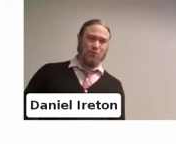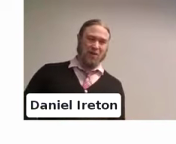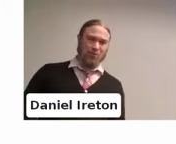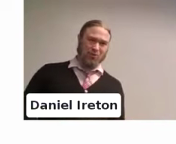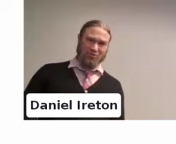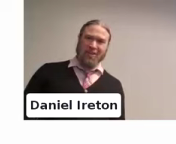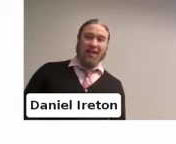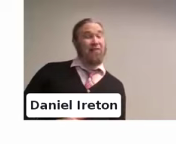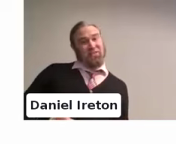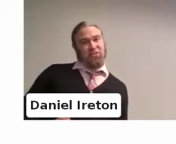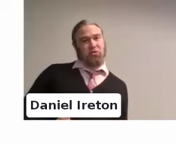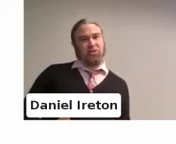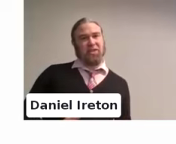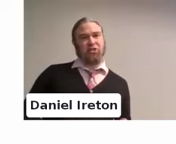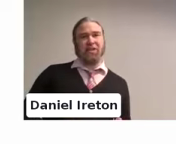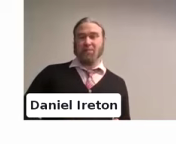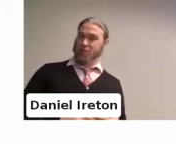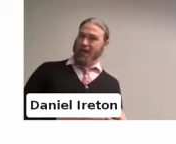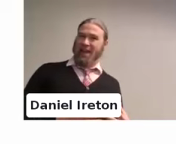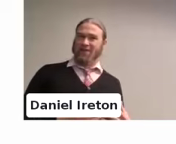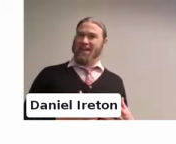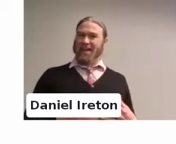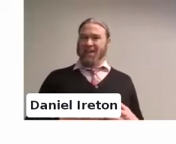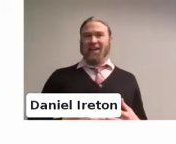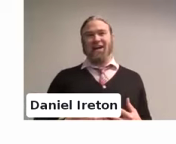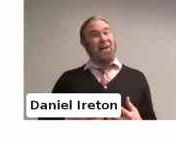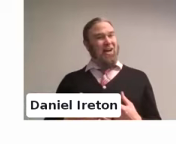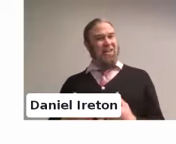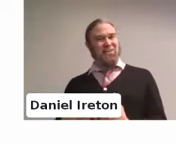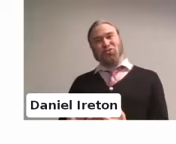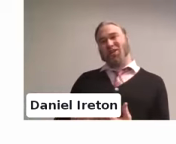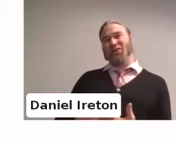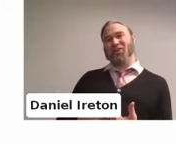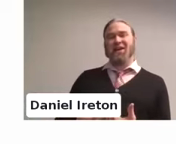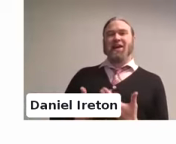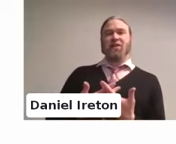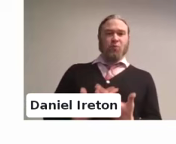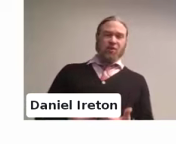But, if you know how to describe some games, that going to be helpful to your audience because they are going to see there are going to have an idea of what we got.